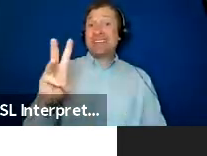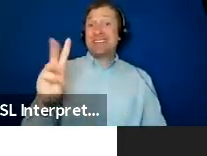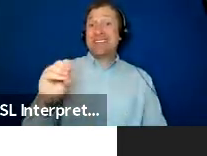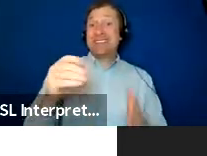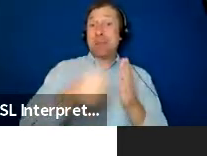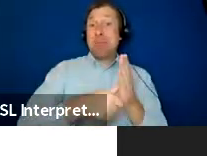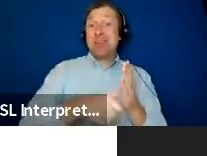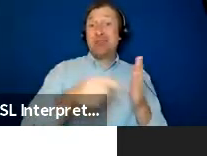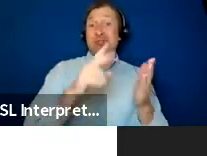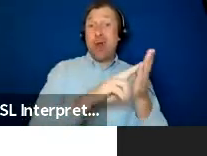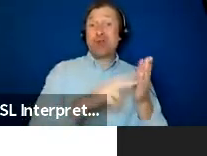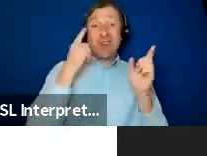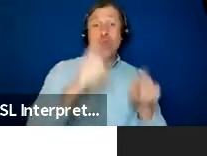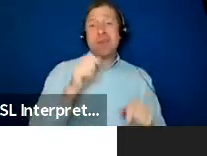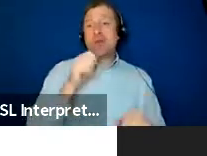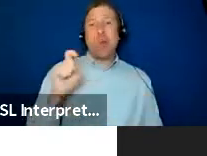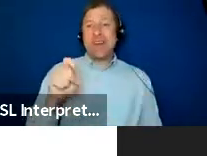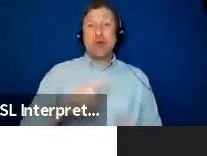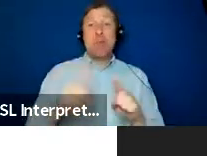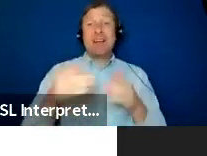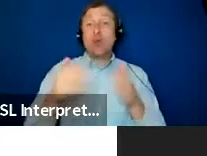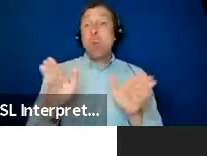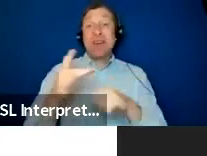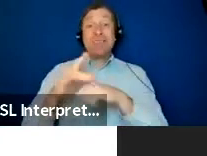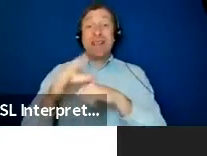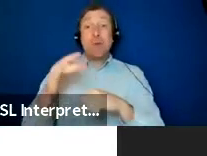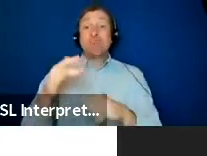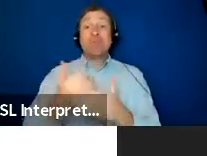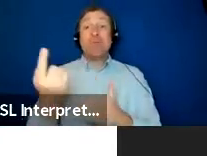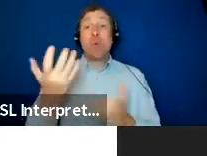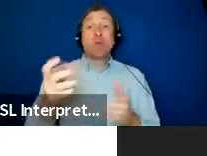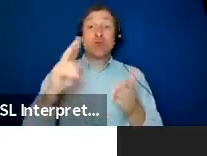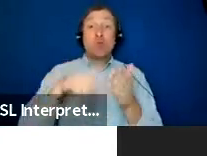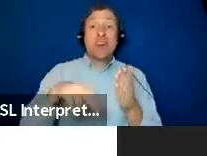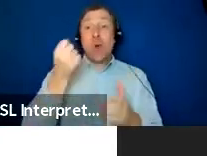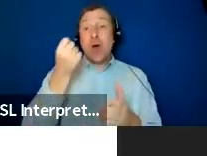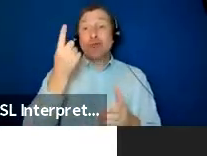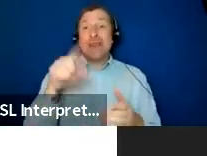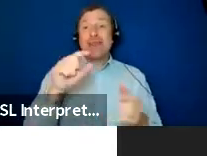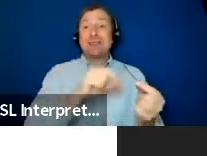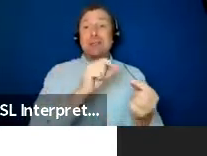But it is open and available to everybody to check it out and to understand the exact details of the whole agreement.